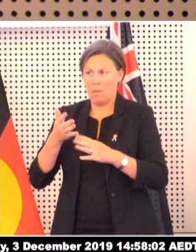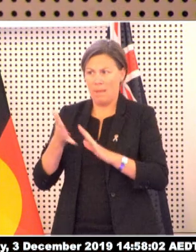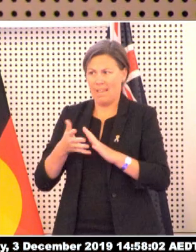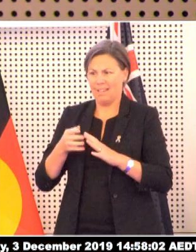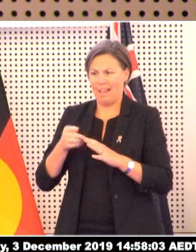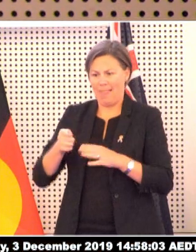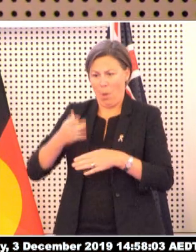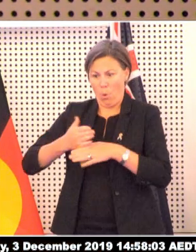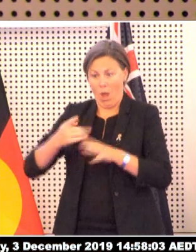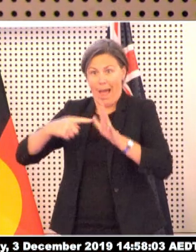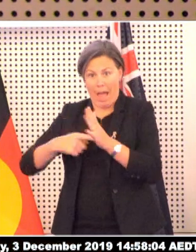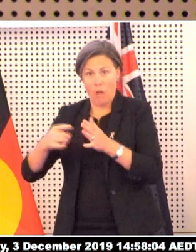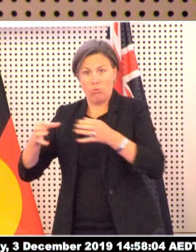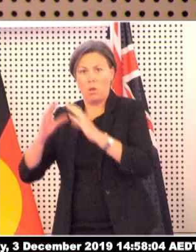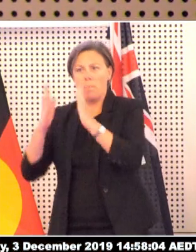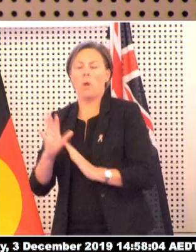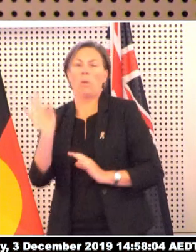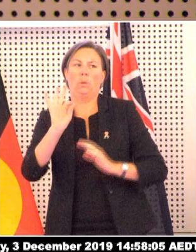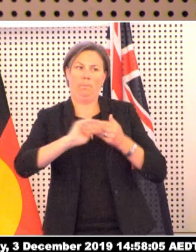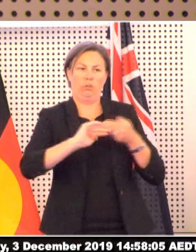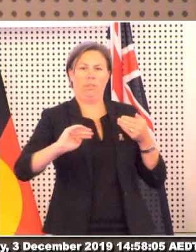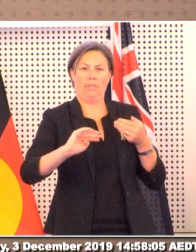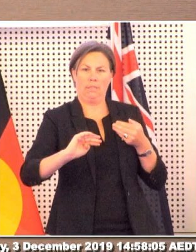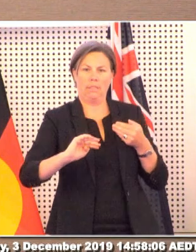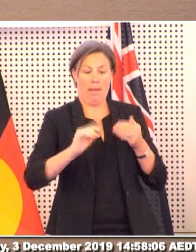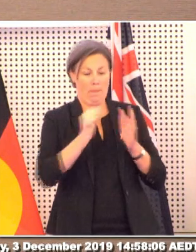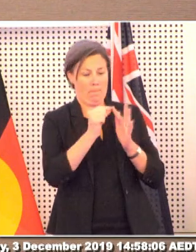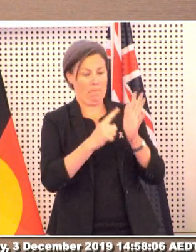No. Okay. It’s the NDIS plans.